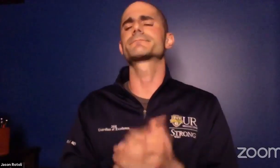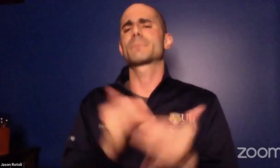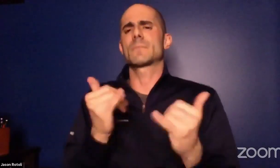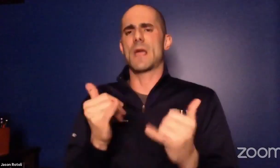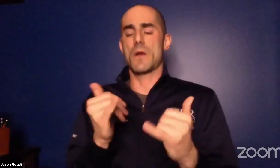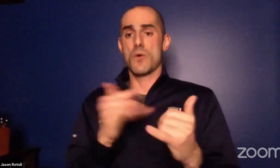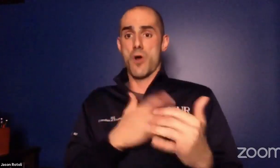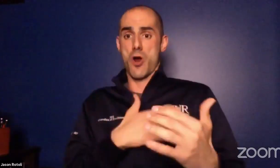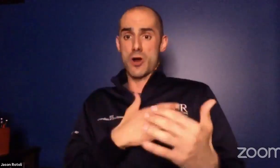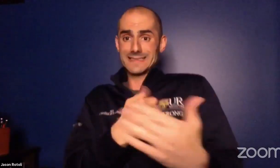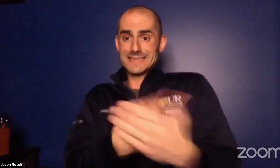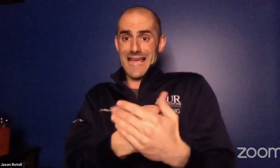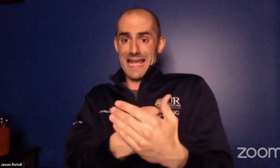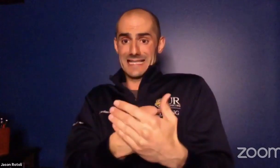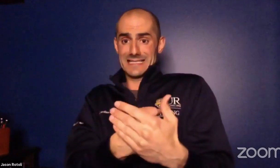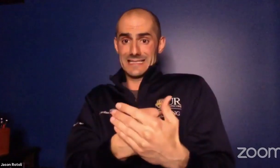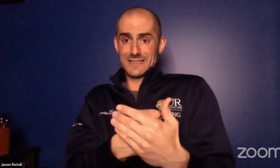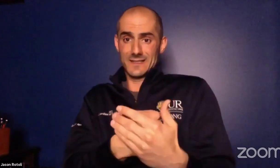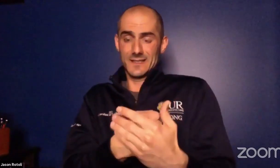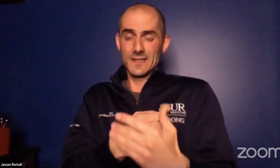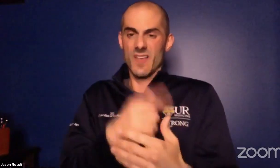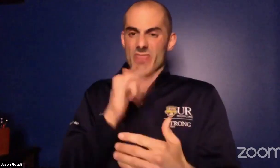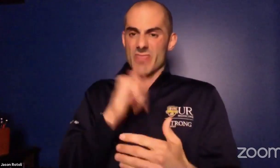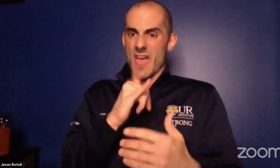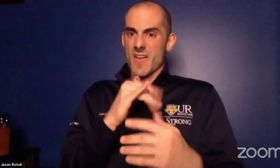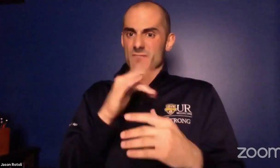middle of their chest. It could be farther down in their stomach.